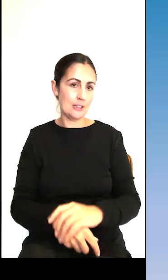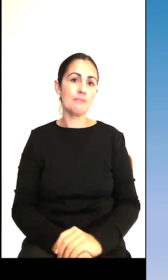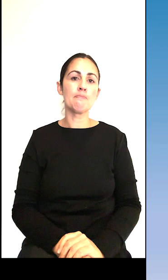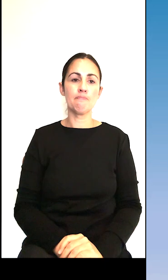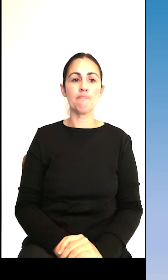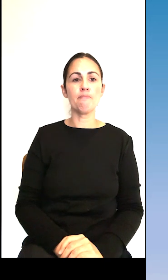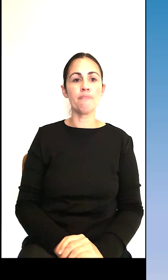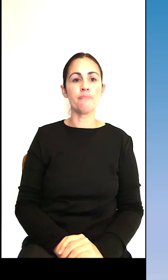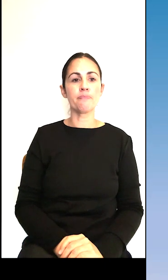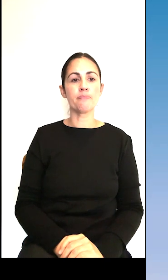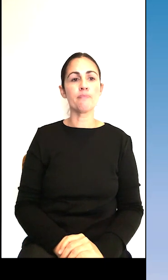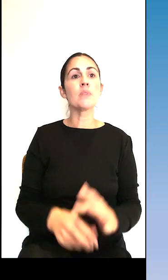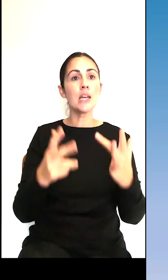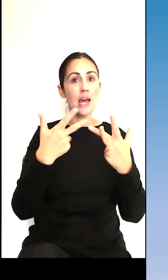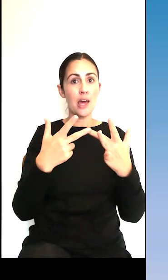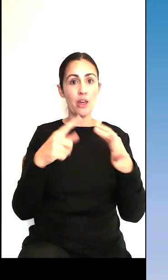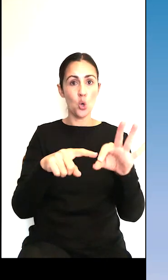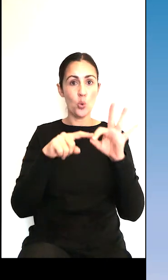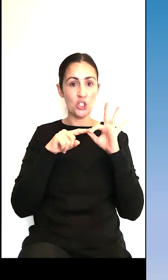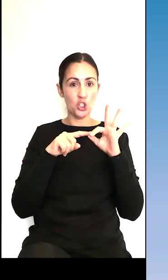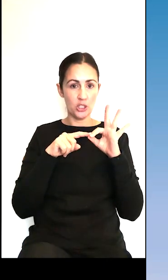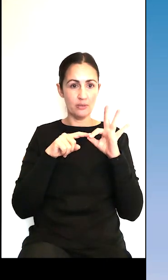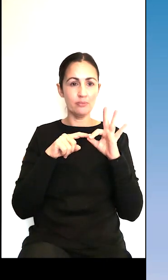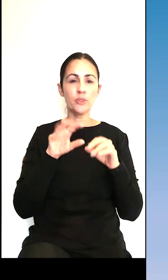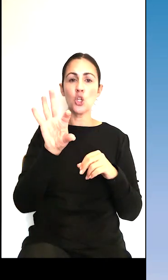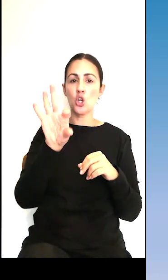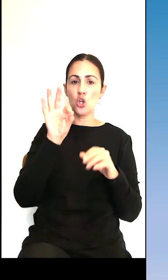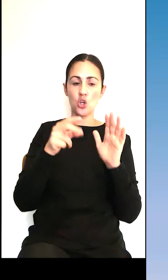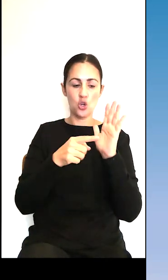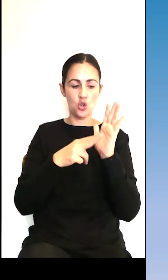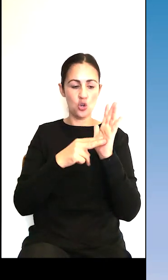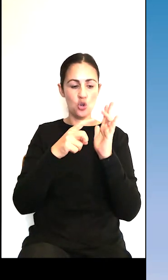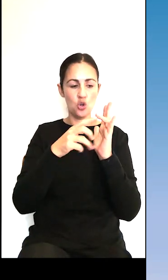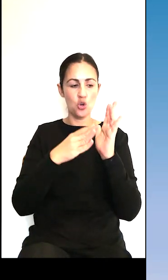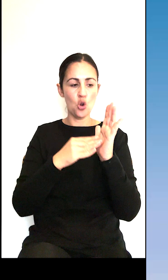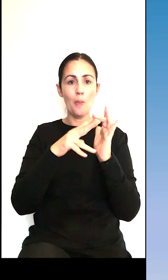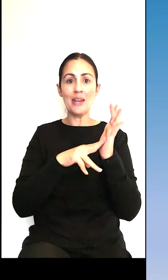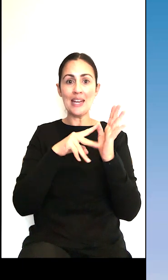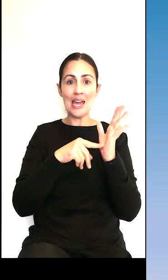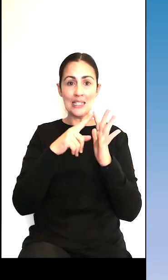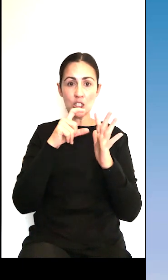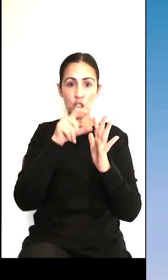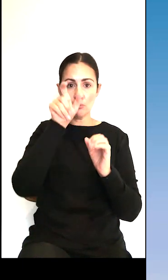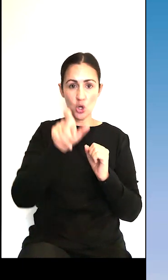So we've also had a question, 'Is the nominated person the same person as who has permission to act on their